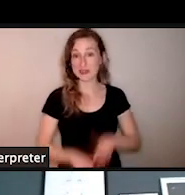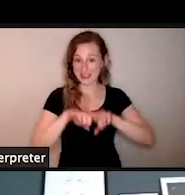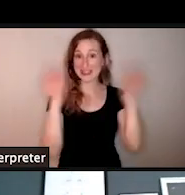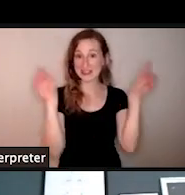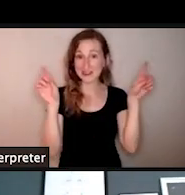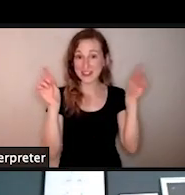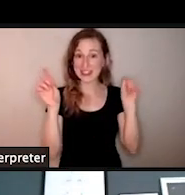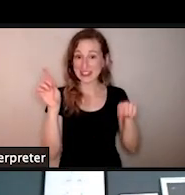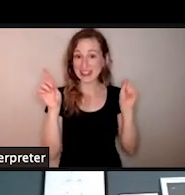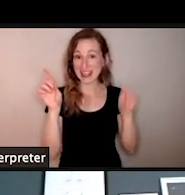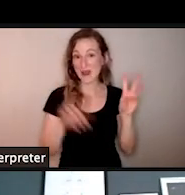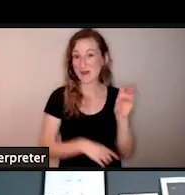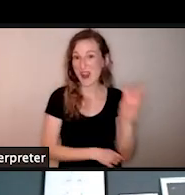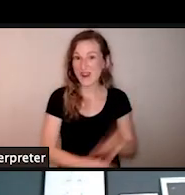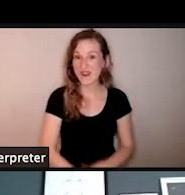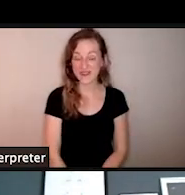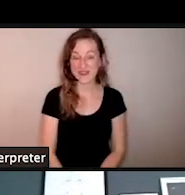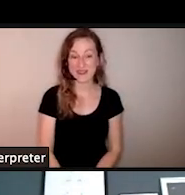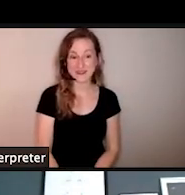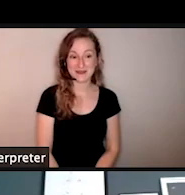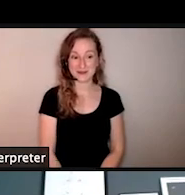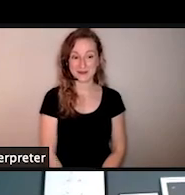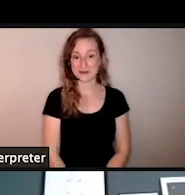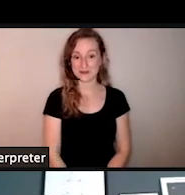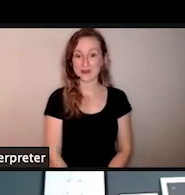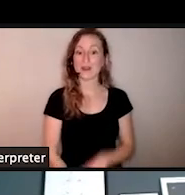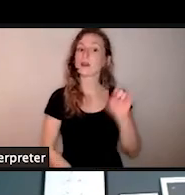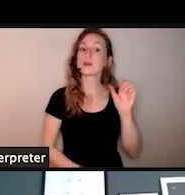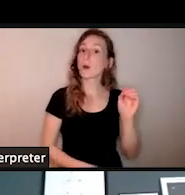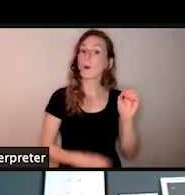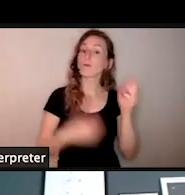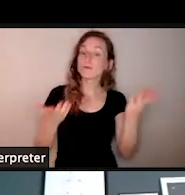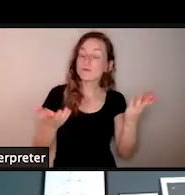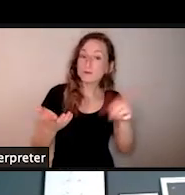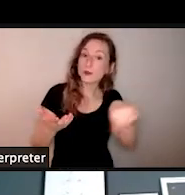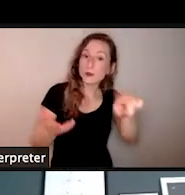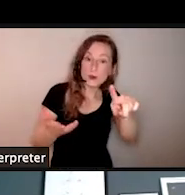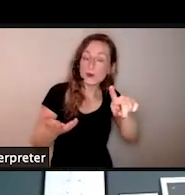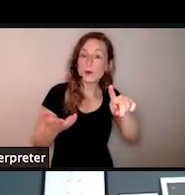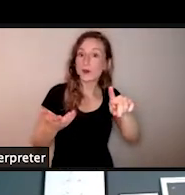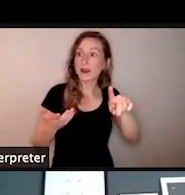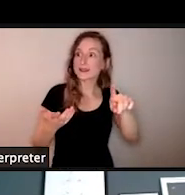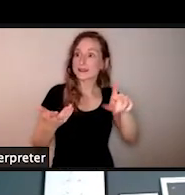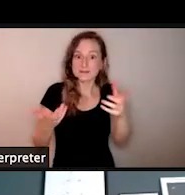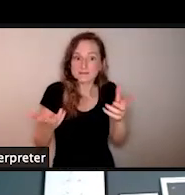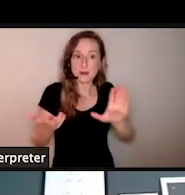To our friends at home, what kinds of things are you noticing?